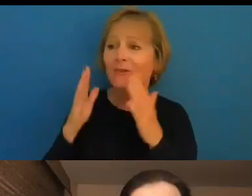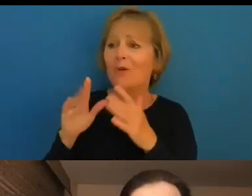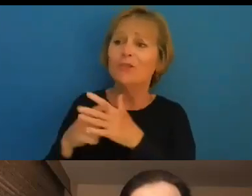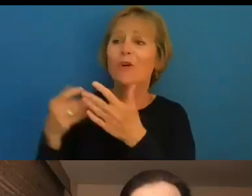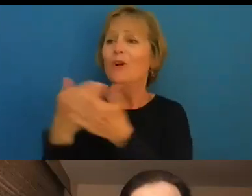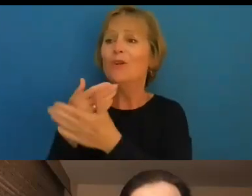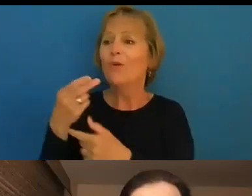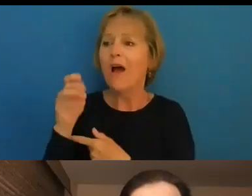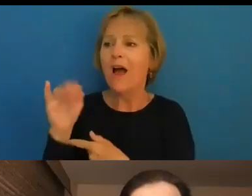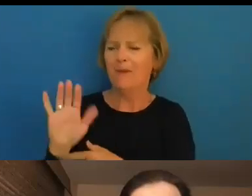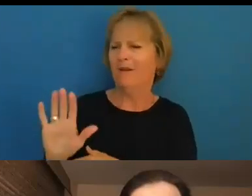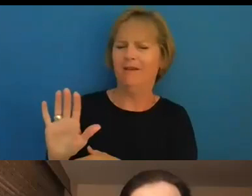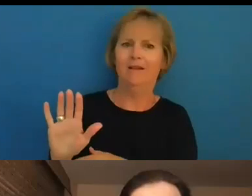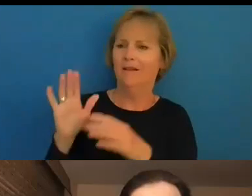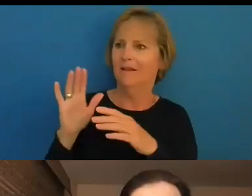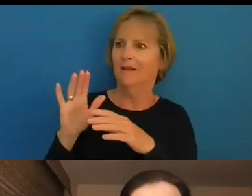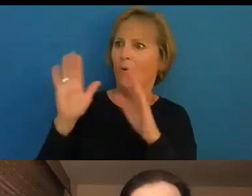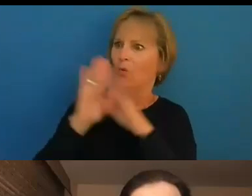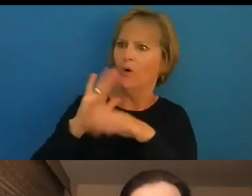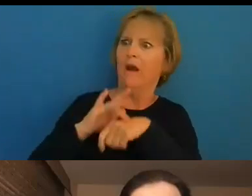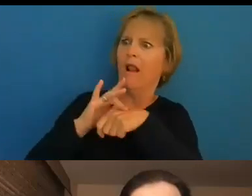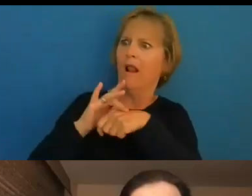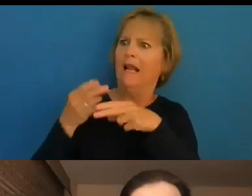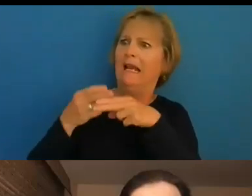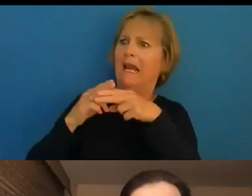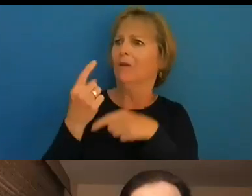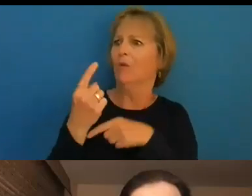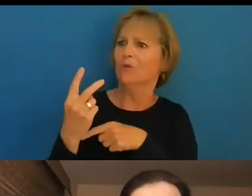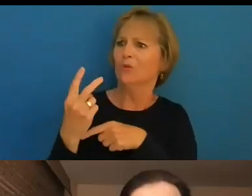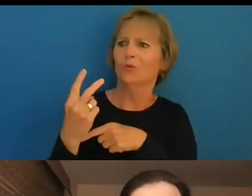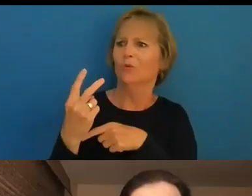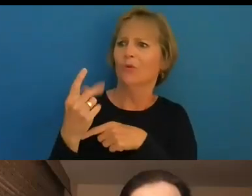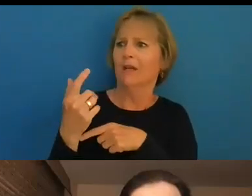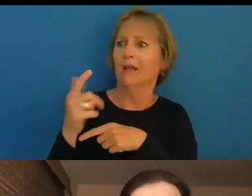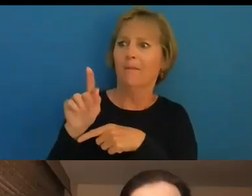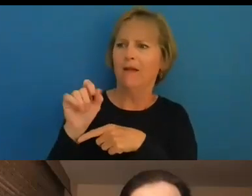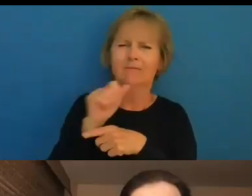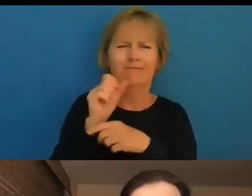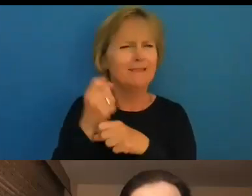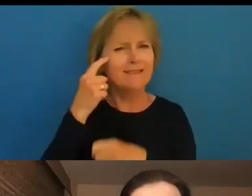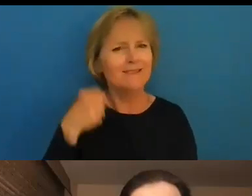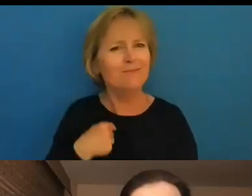But worrying about gaining a couple of extra pounds doesn't really make sense to me at this point.